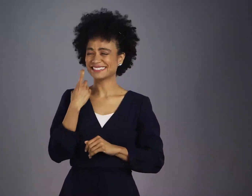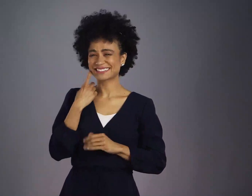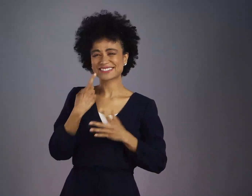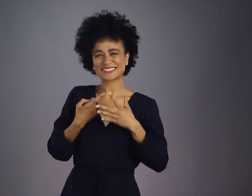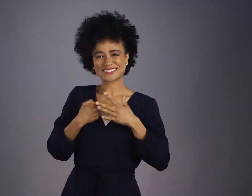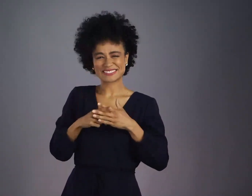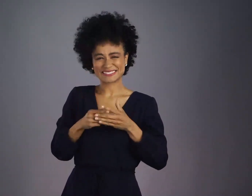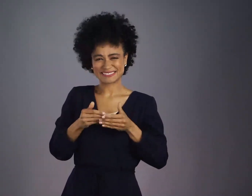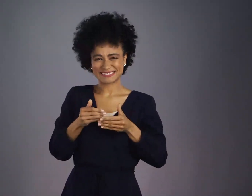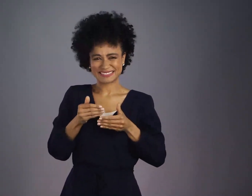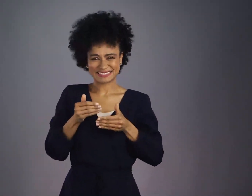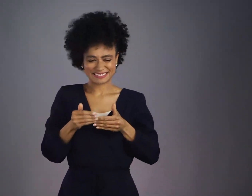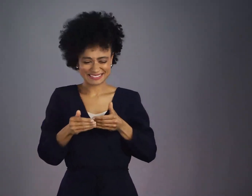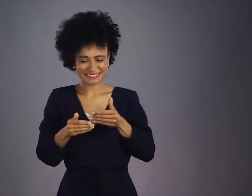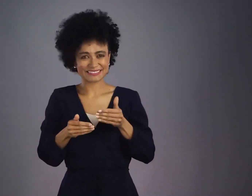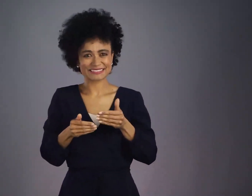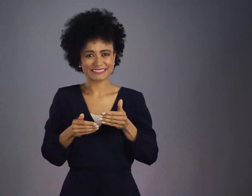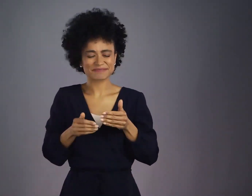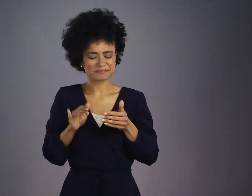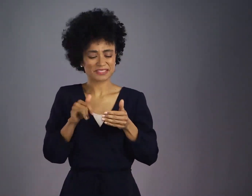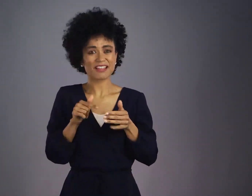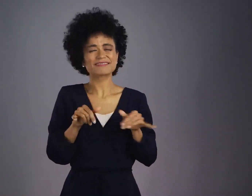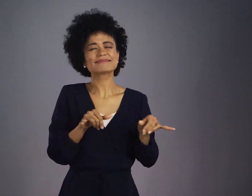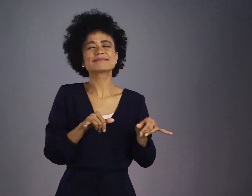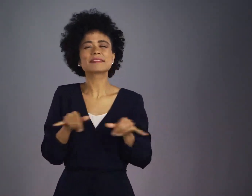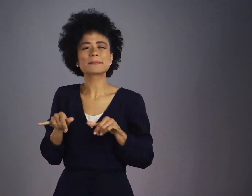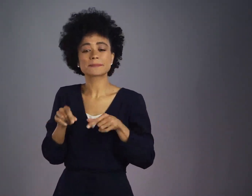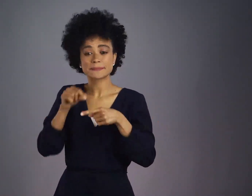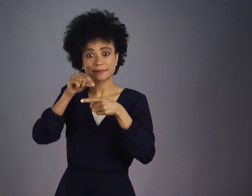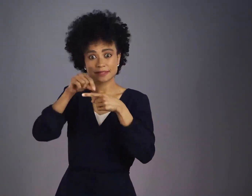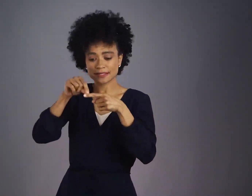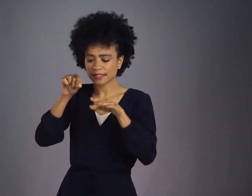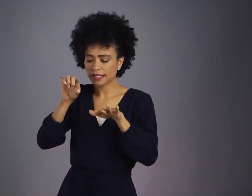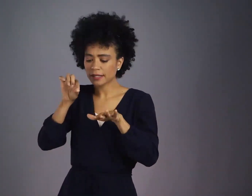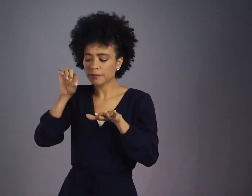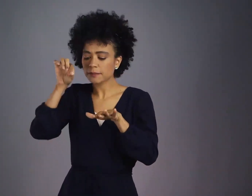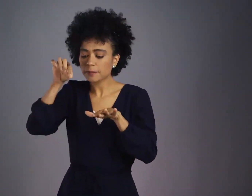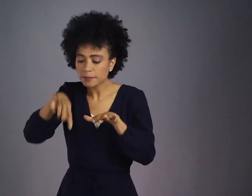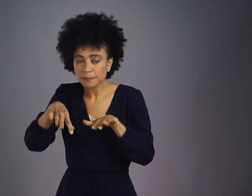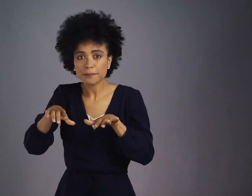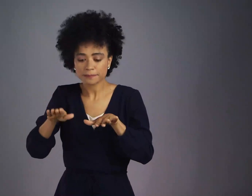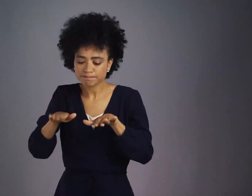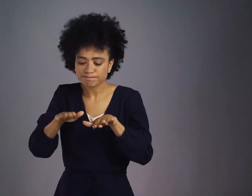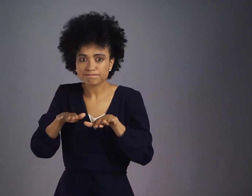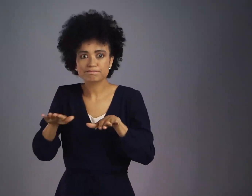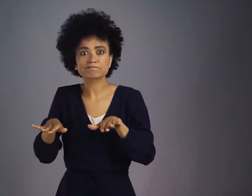But all problems will not be solved at once. Seed has started to sprout in a new soil,